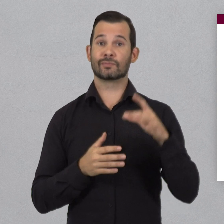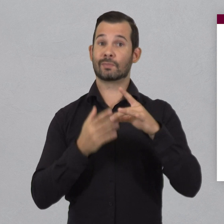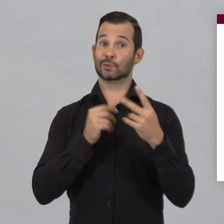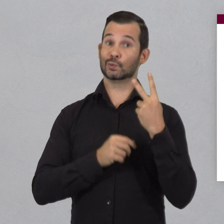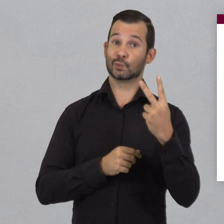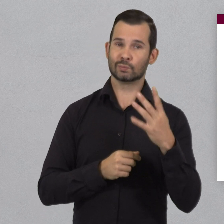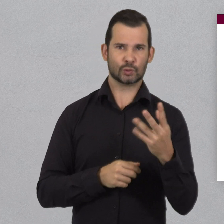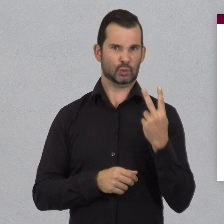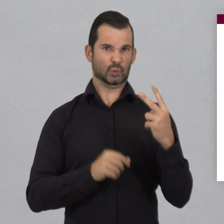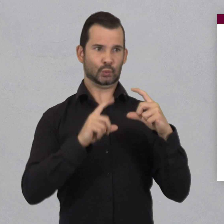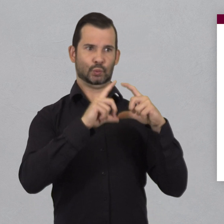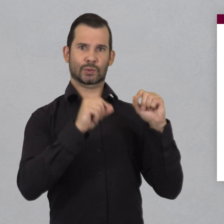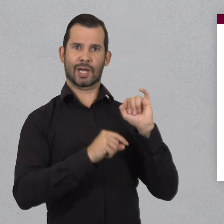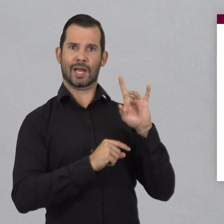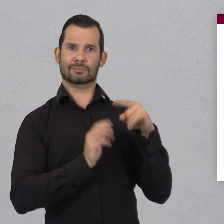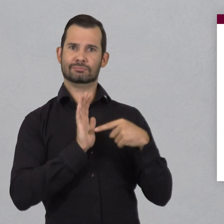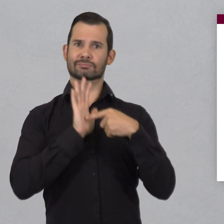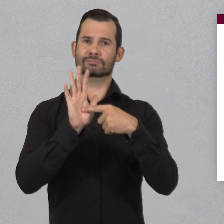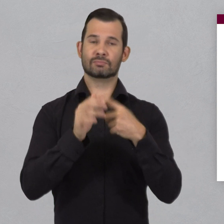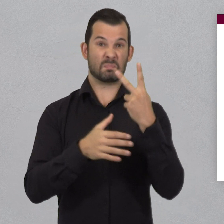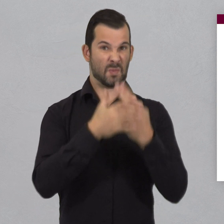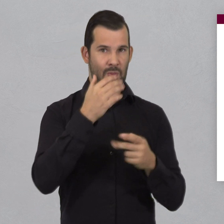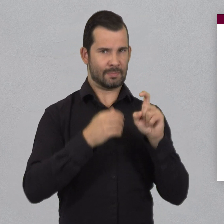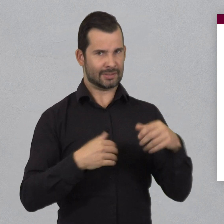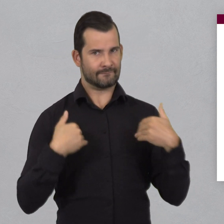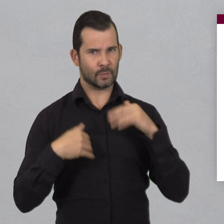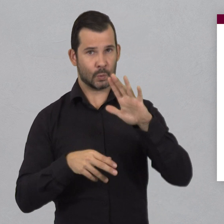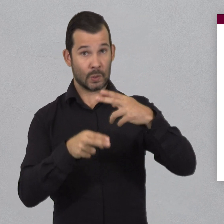Show two pieces of ID